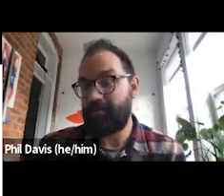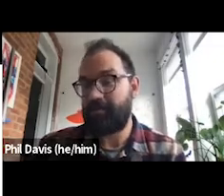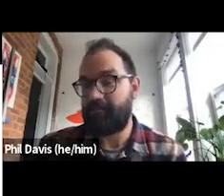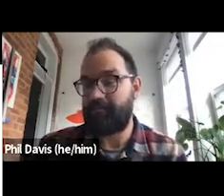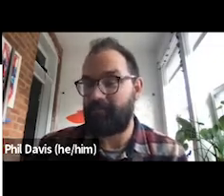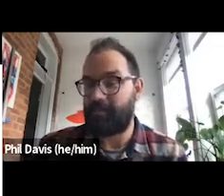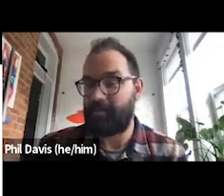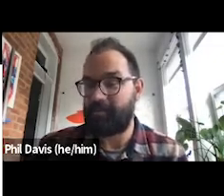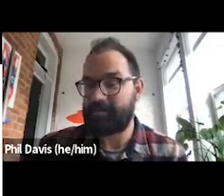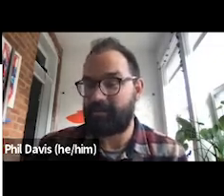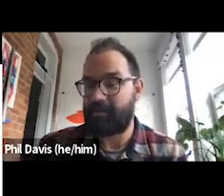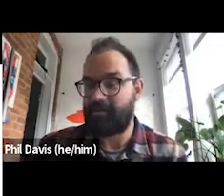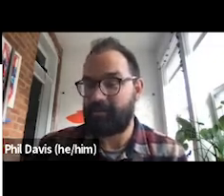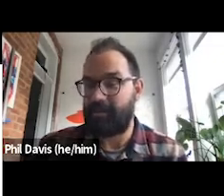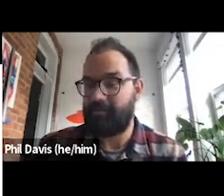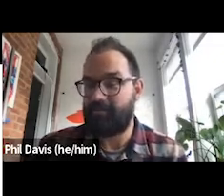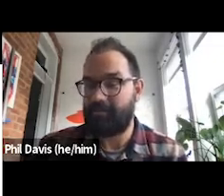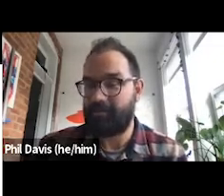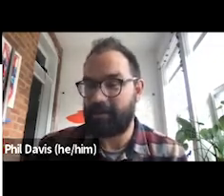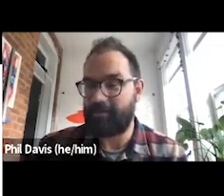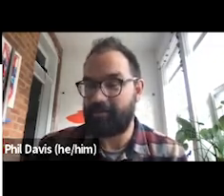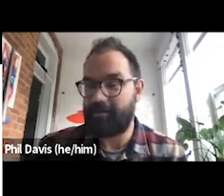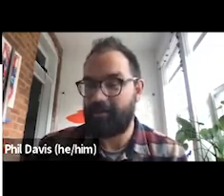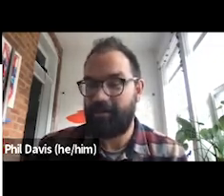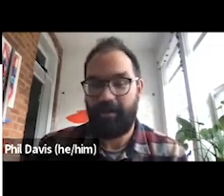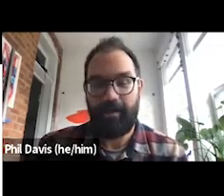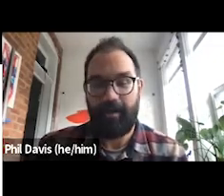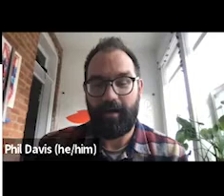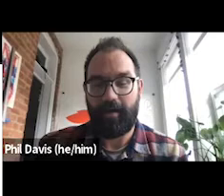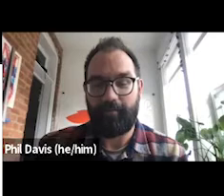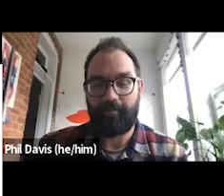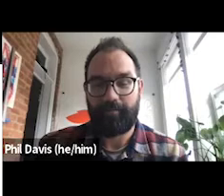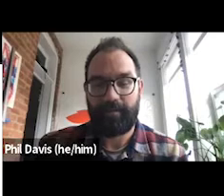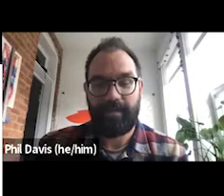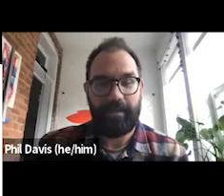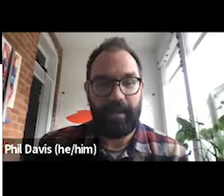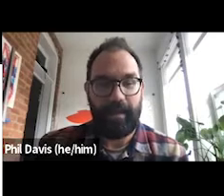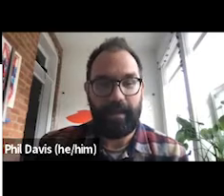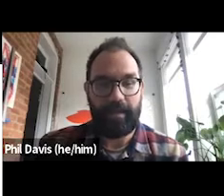If you haven't been, it's on north avenue, great theater.